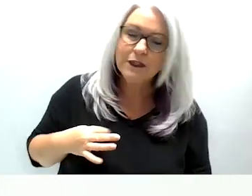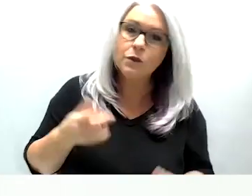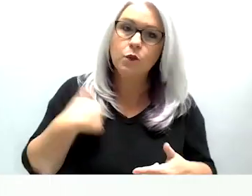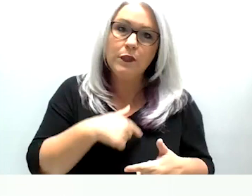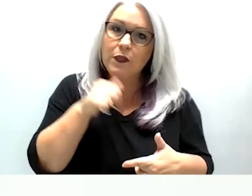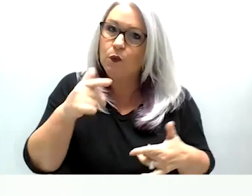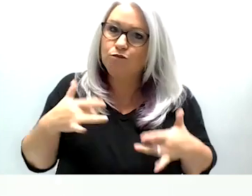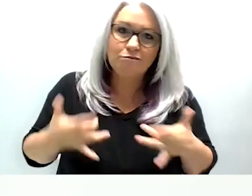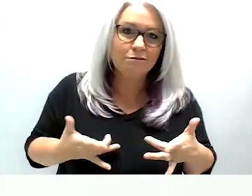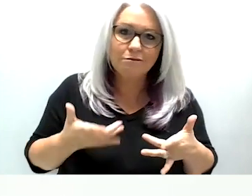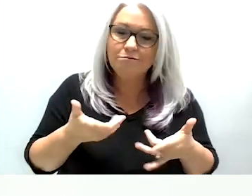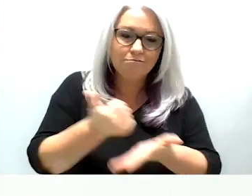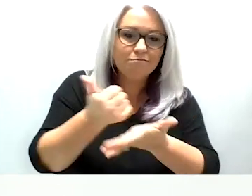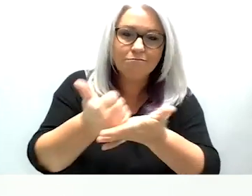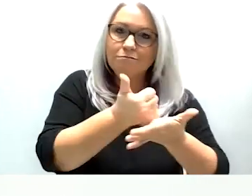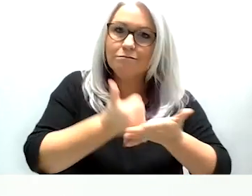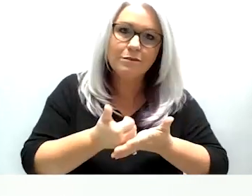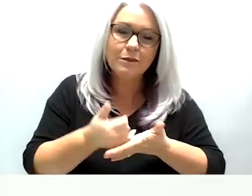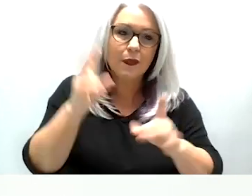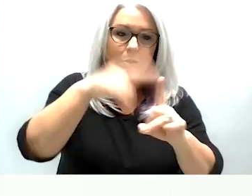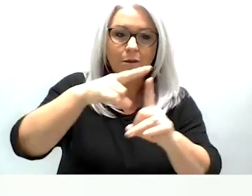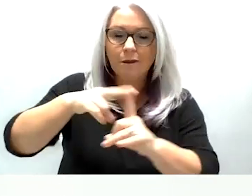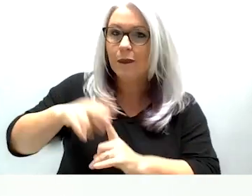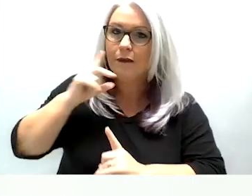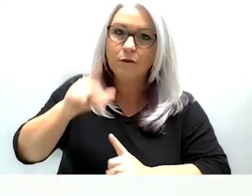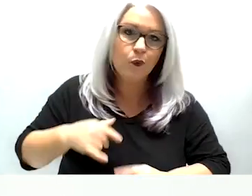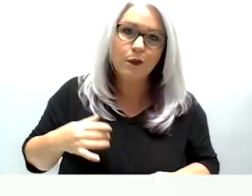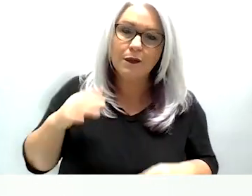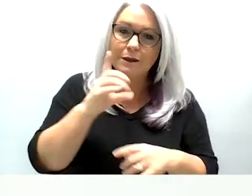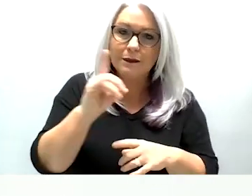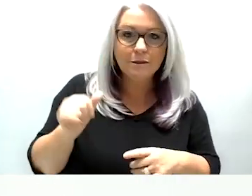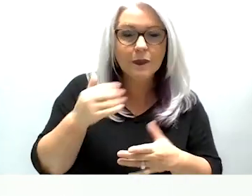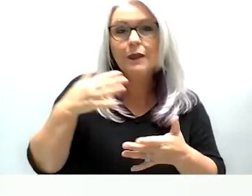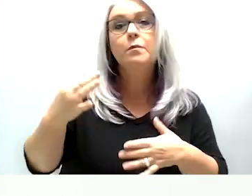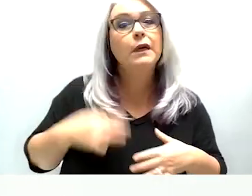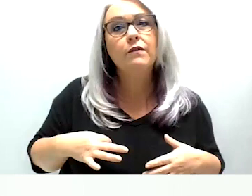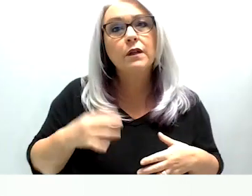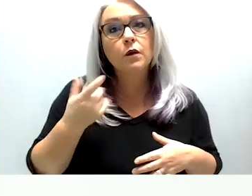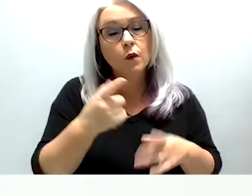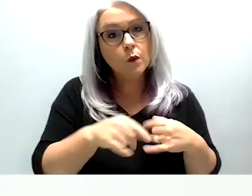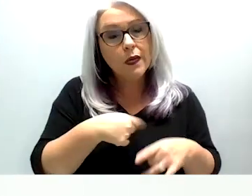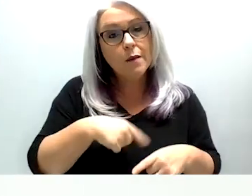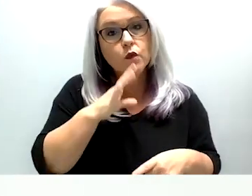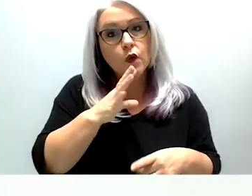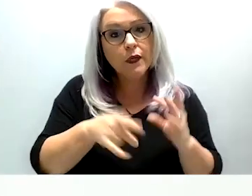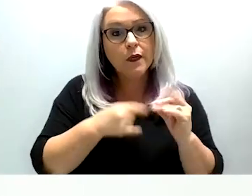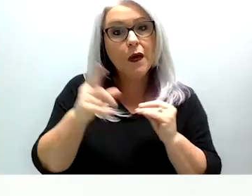benefits. But when I'm talking about the definition of disability, I'm talking about that in the context of the ADA.